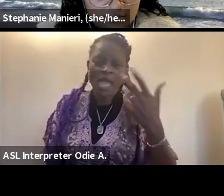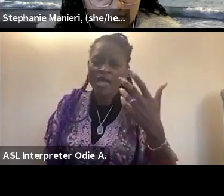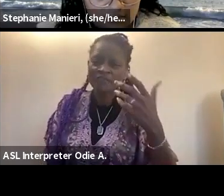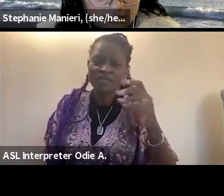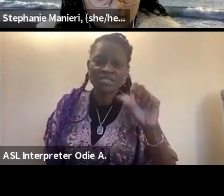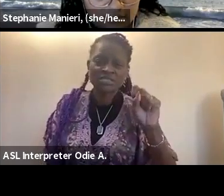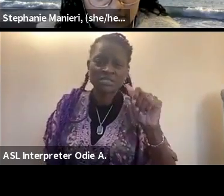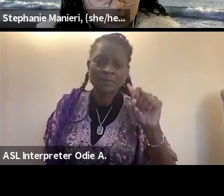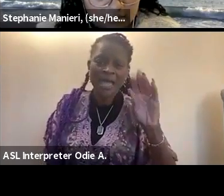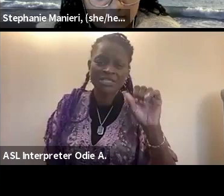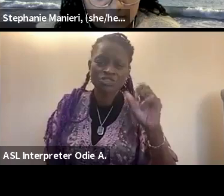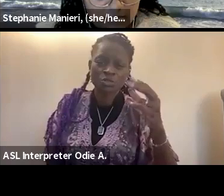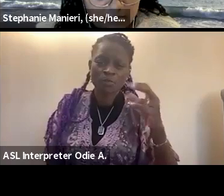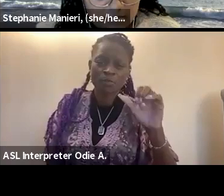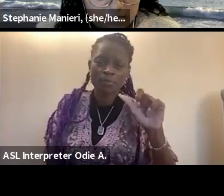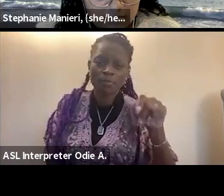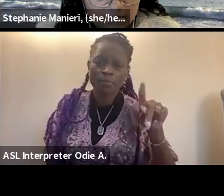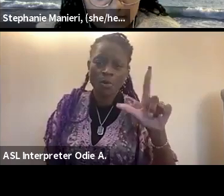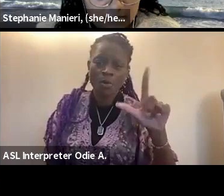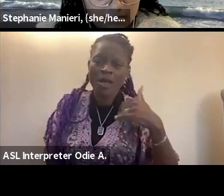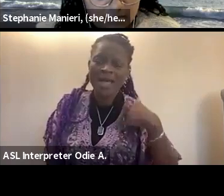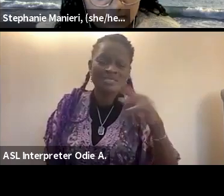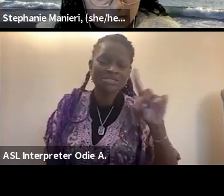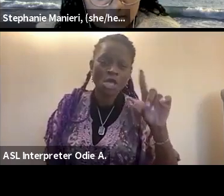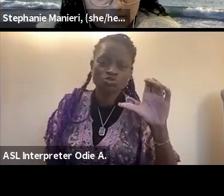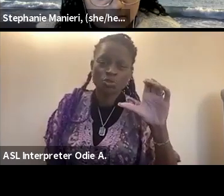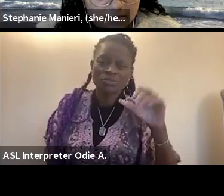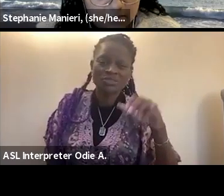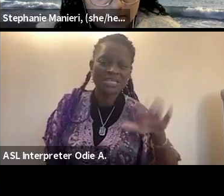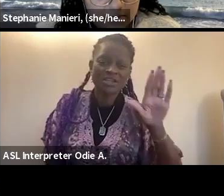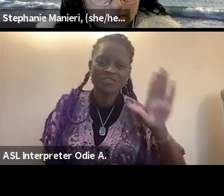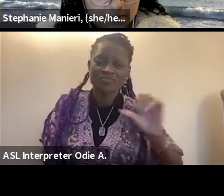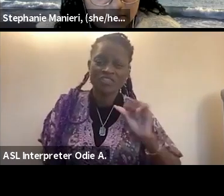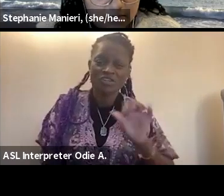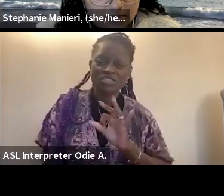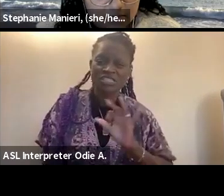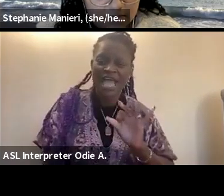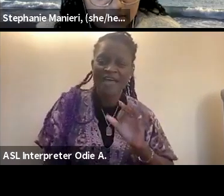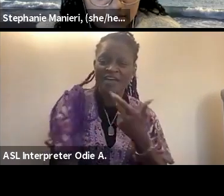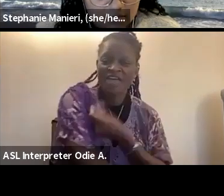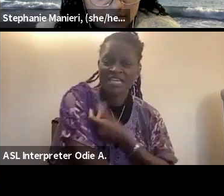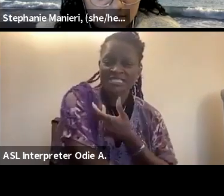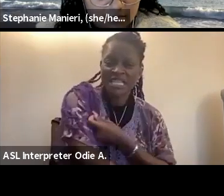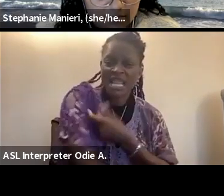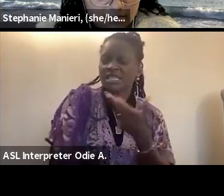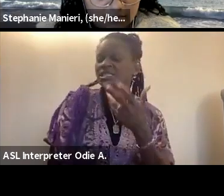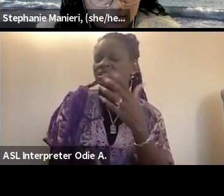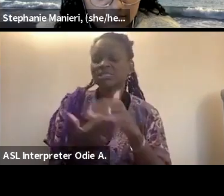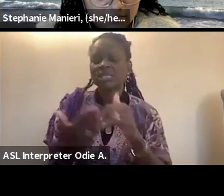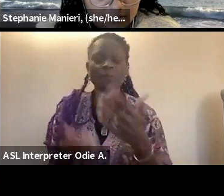97% of its police staff vaccinated Sheriff's office here in the county 73%.